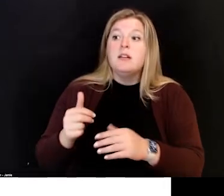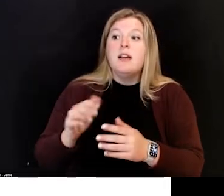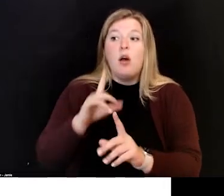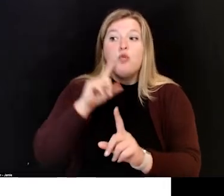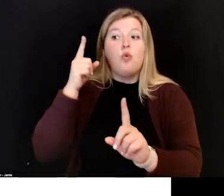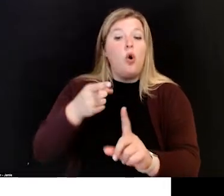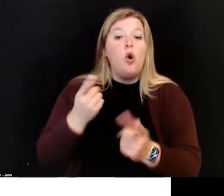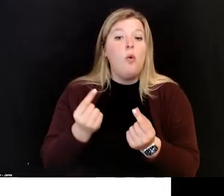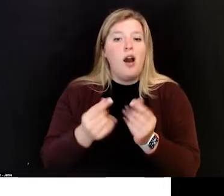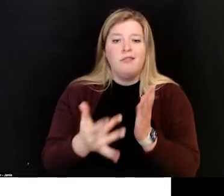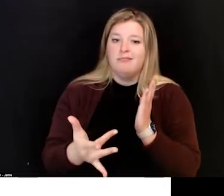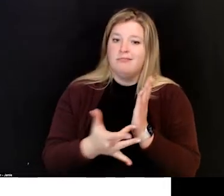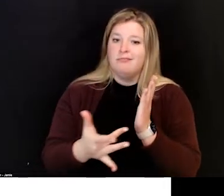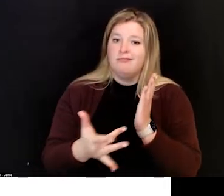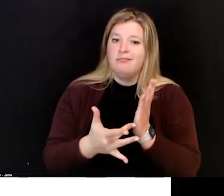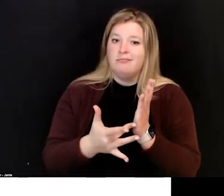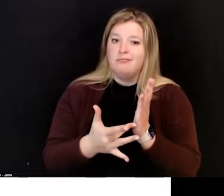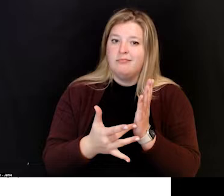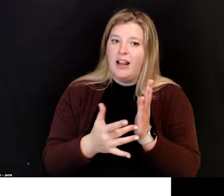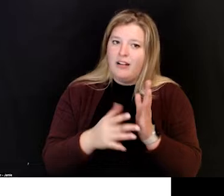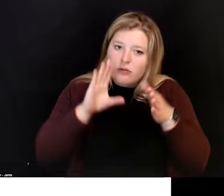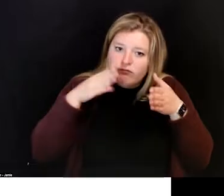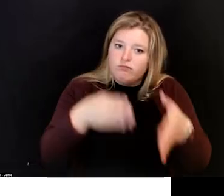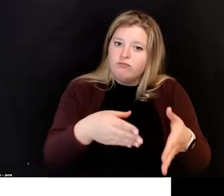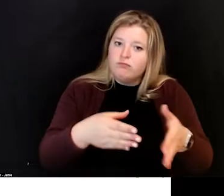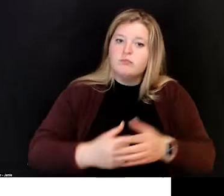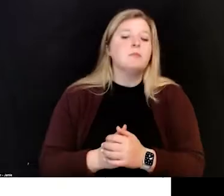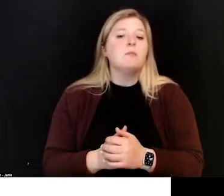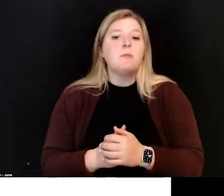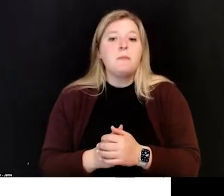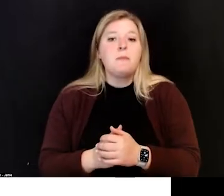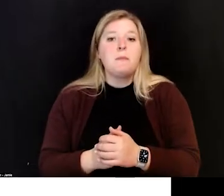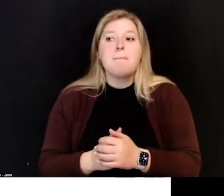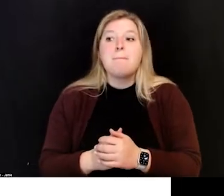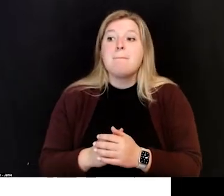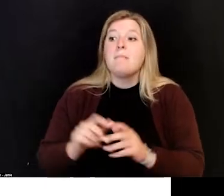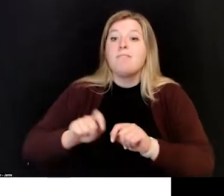or as technology agnostic as it could be. It came out in 2008.